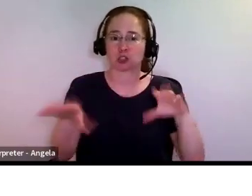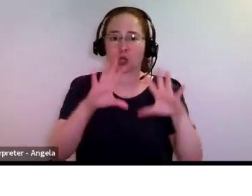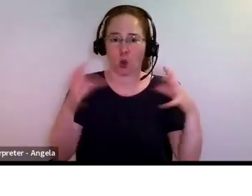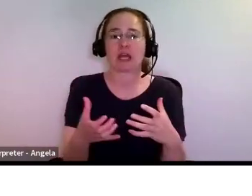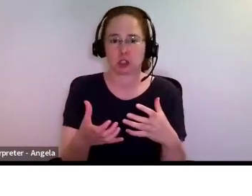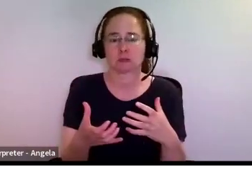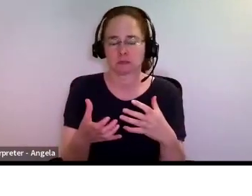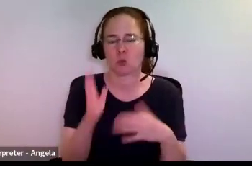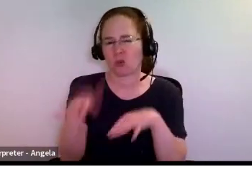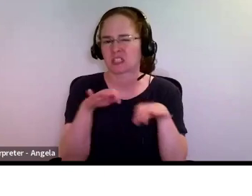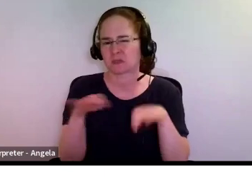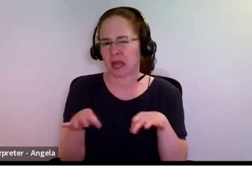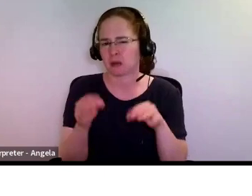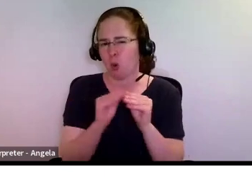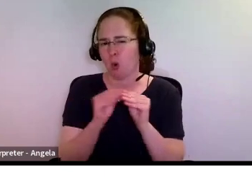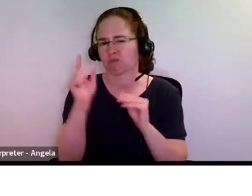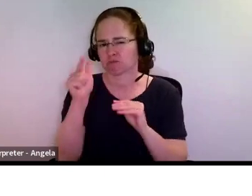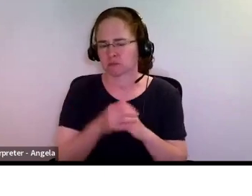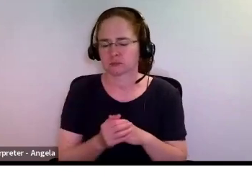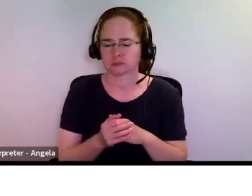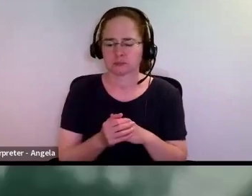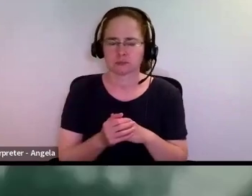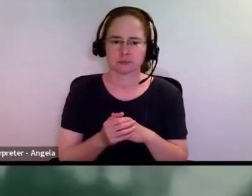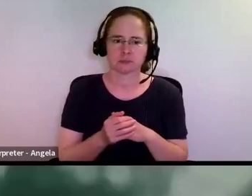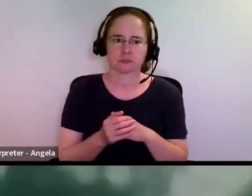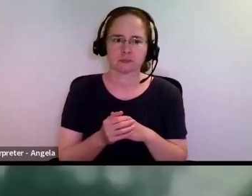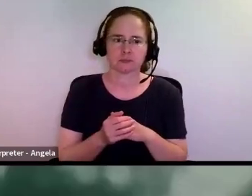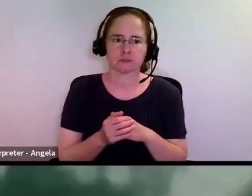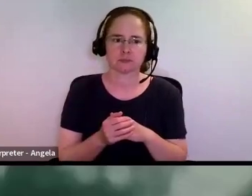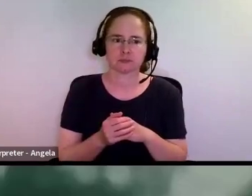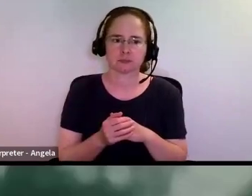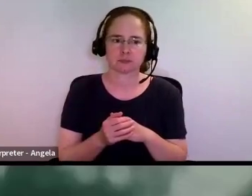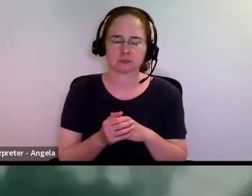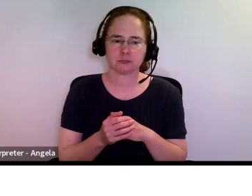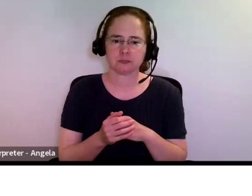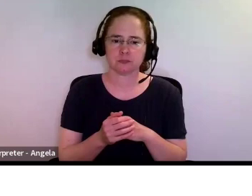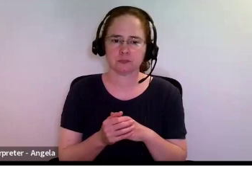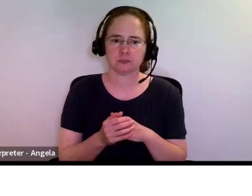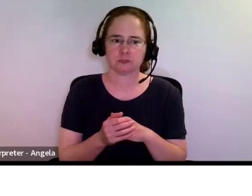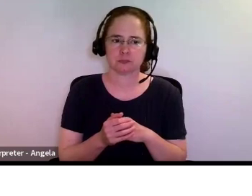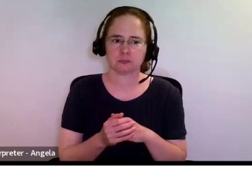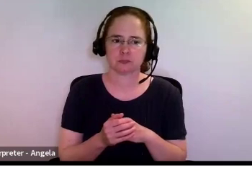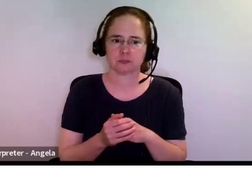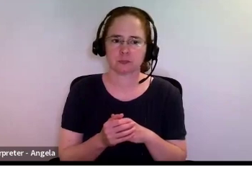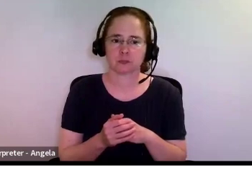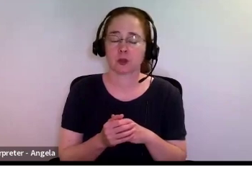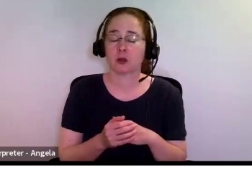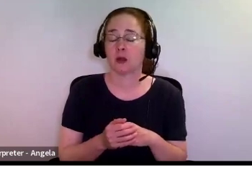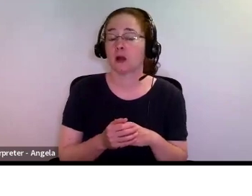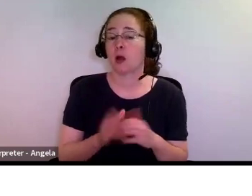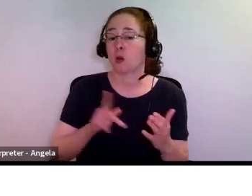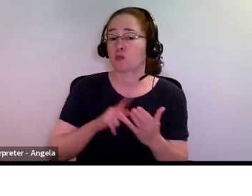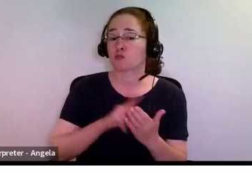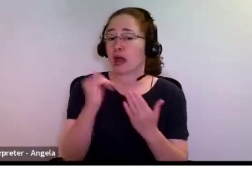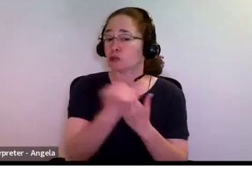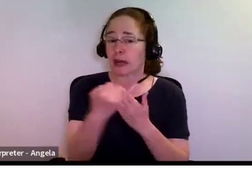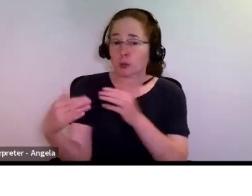a bit with you about so our project approaches are twofold.